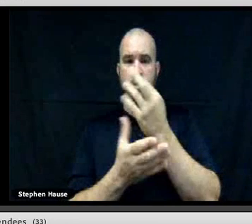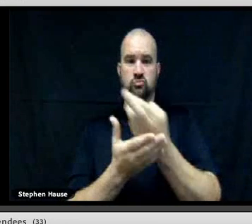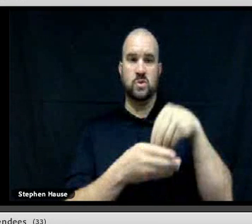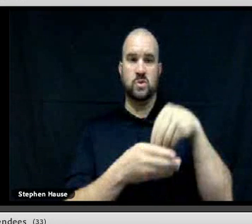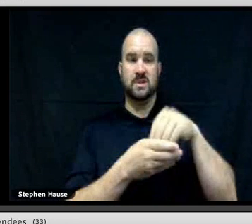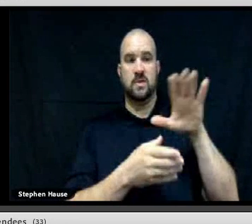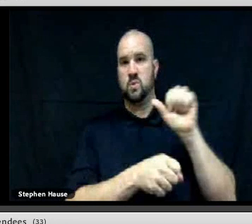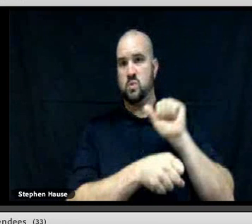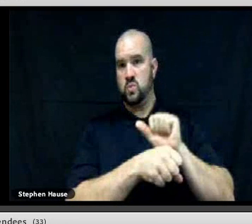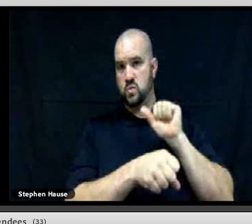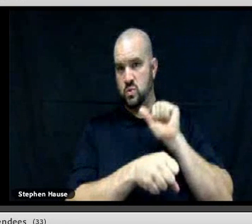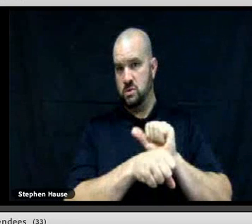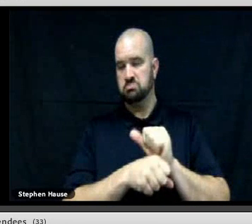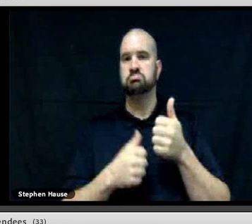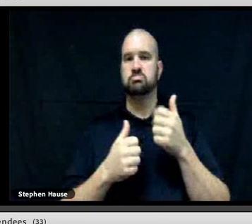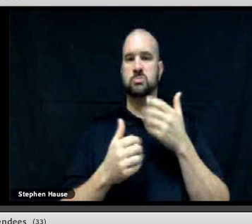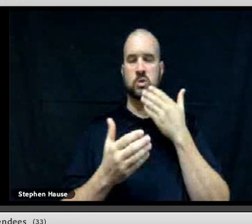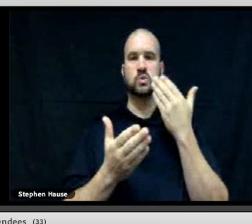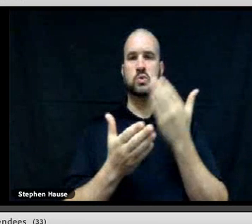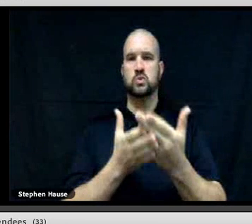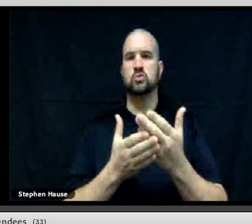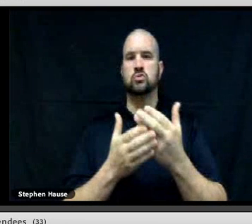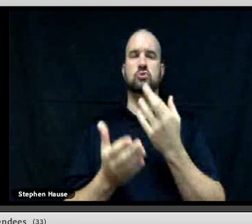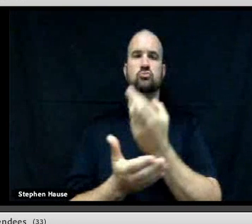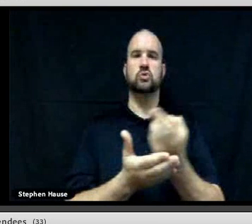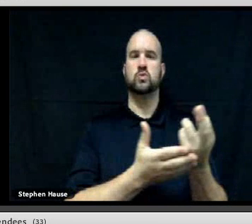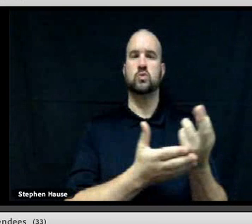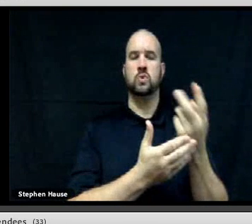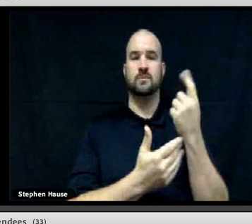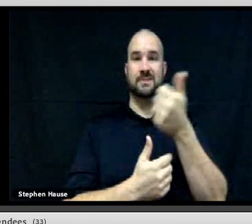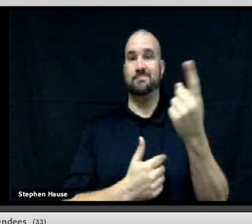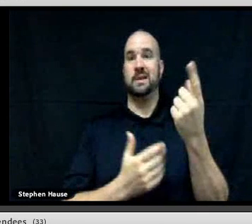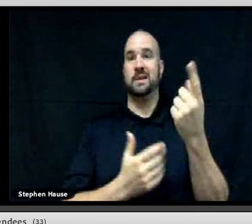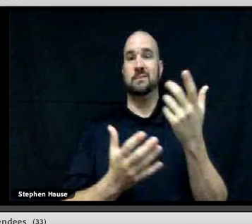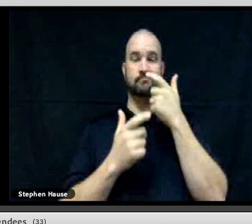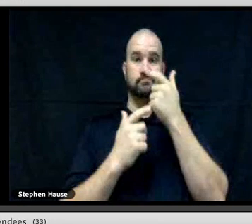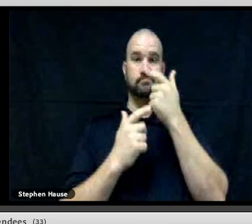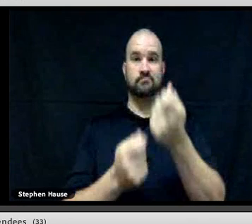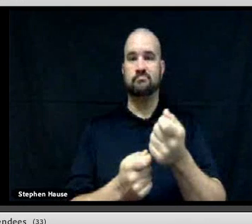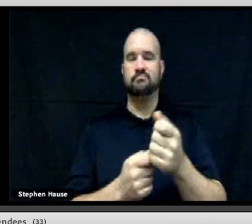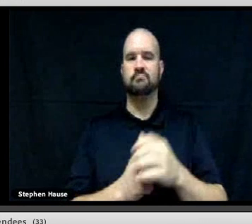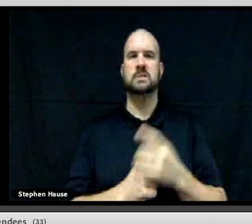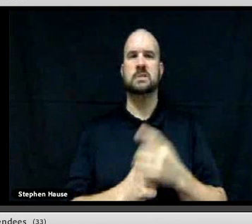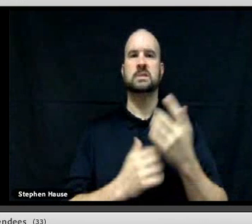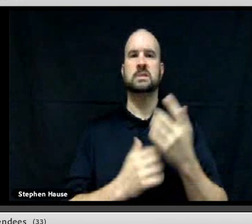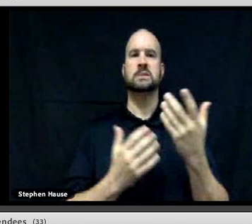So, that's a really great resource for anyone out there looking for something that's already curated for them.